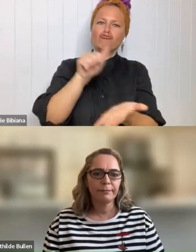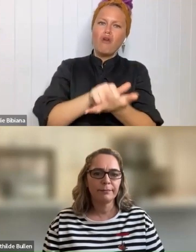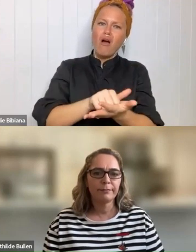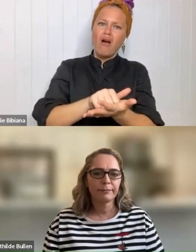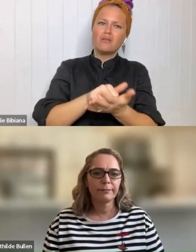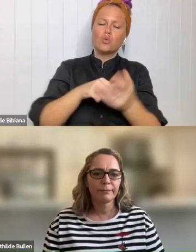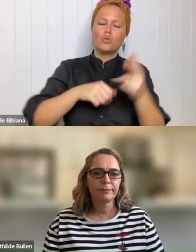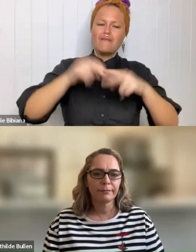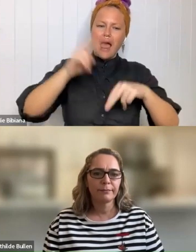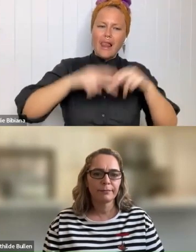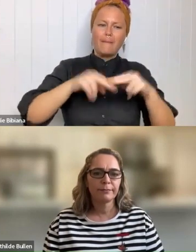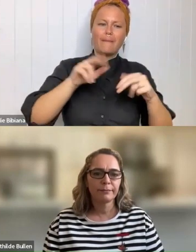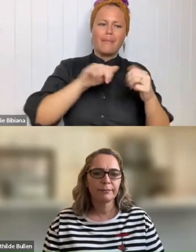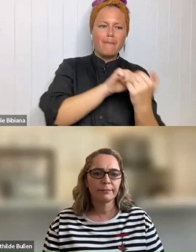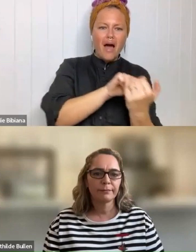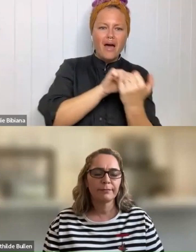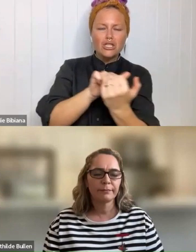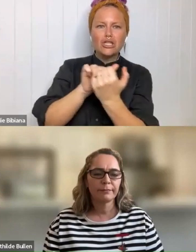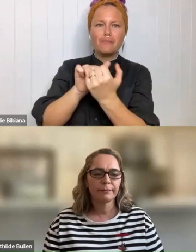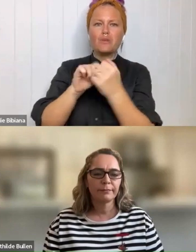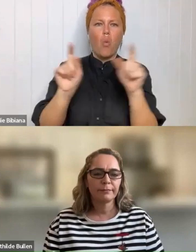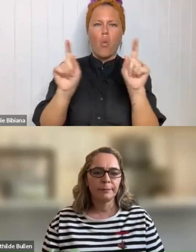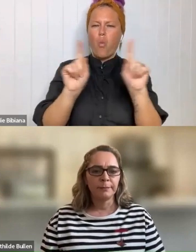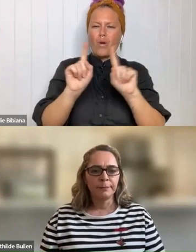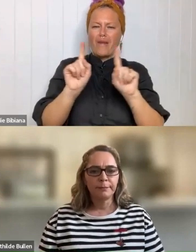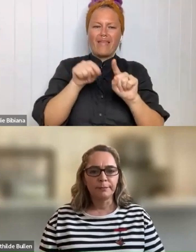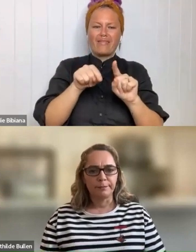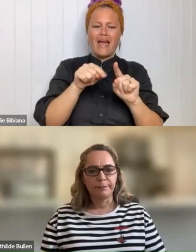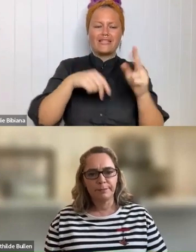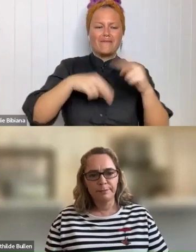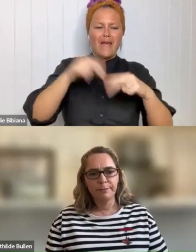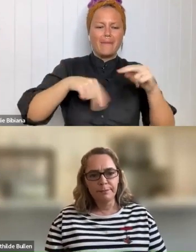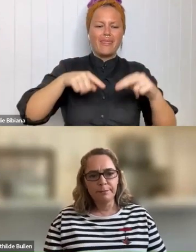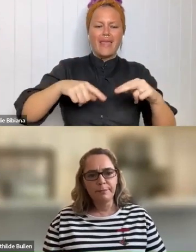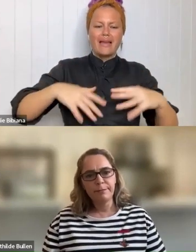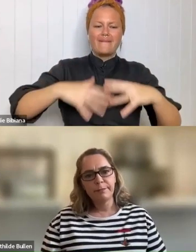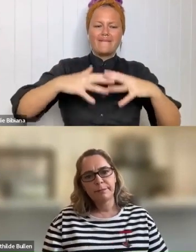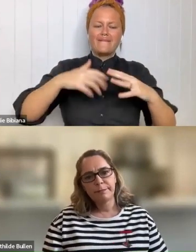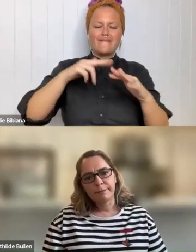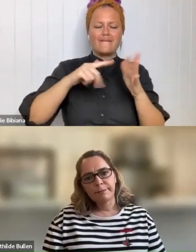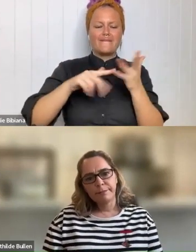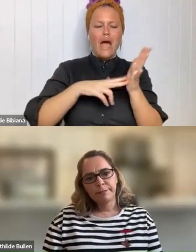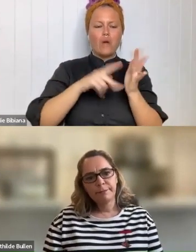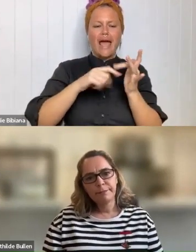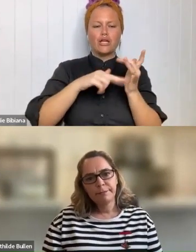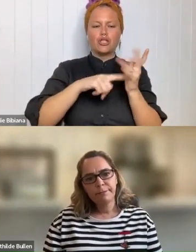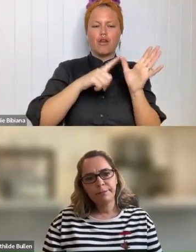partnerships or whatever it might be develop that foundational work. And I wondered, Caroline, does that